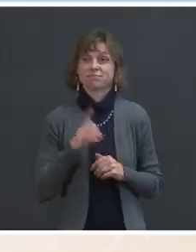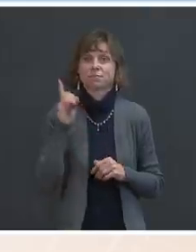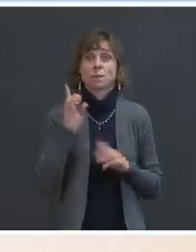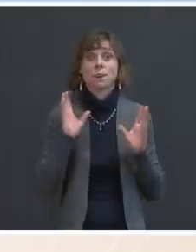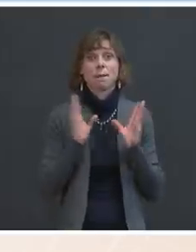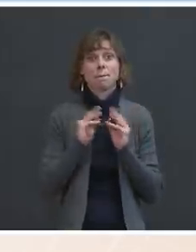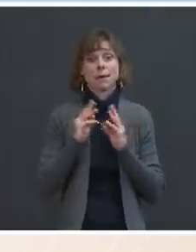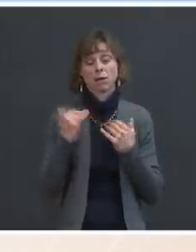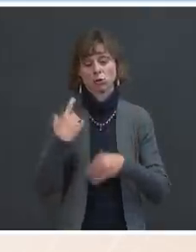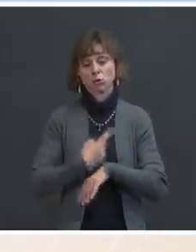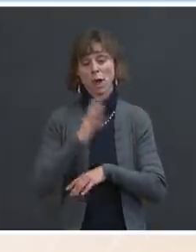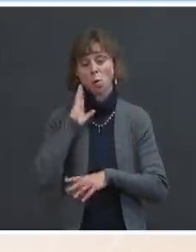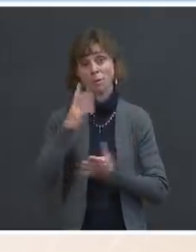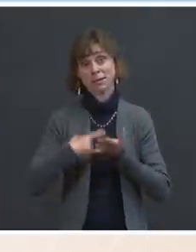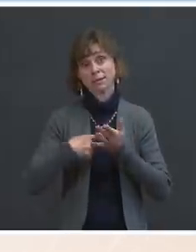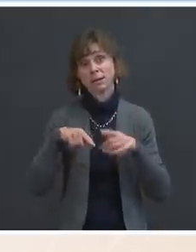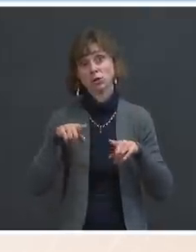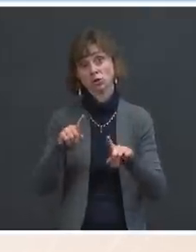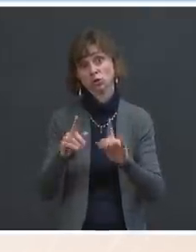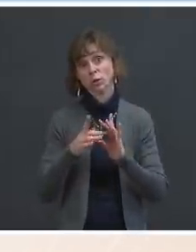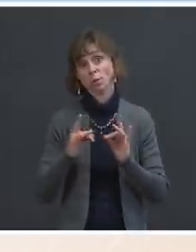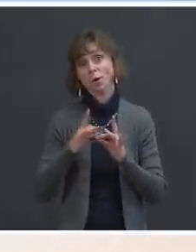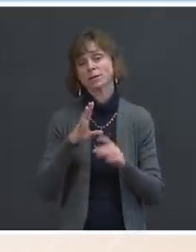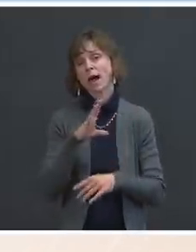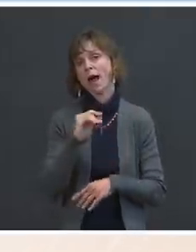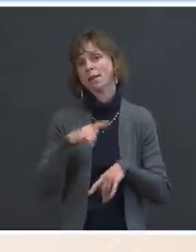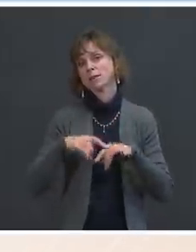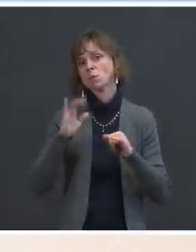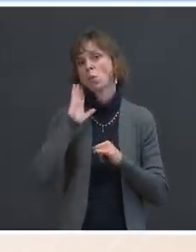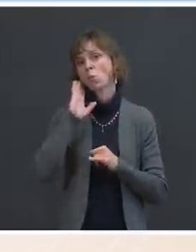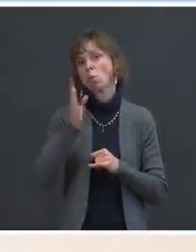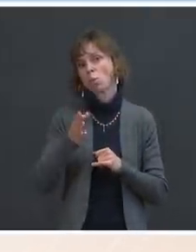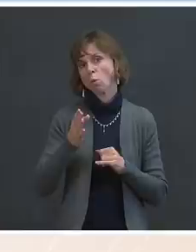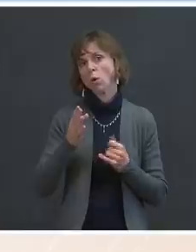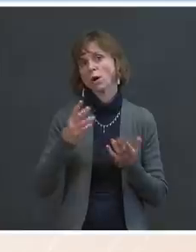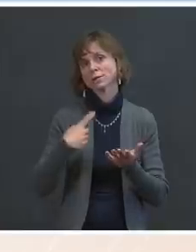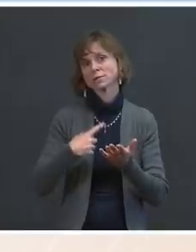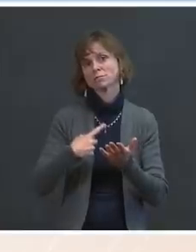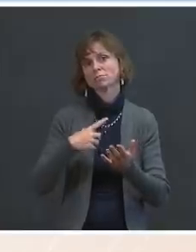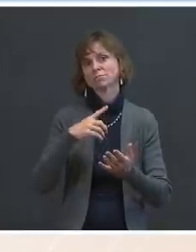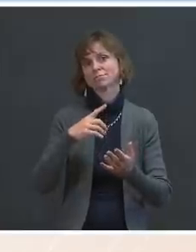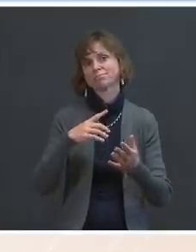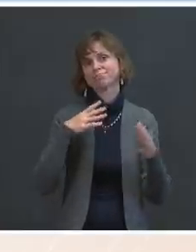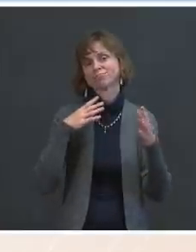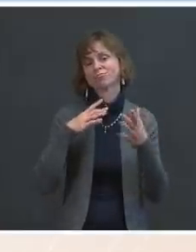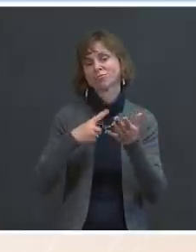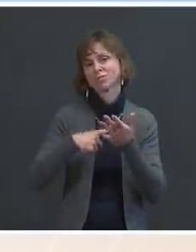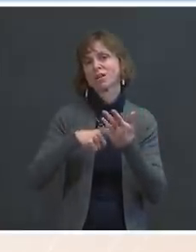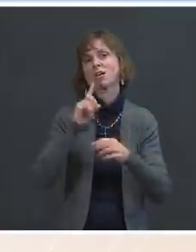And he'll also address, of course, our -- the passage of the Rescue Plan during those remarks as well.